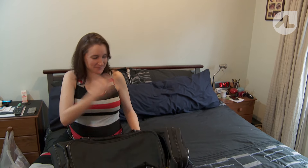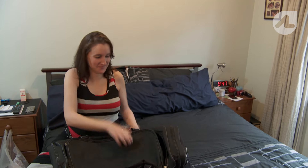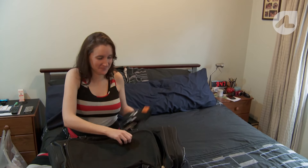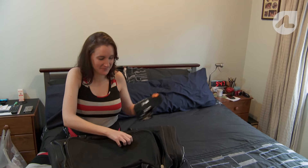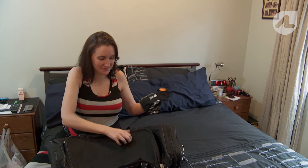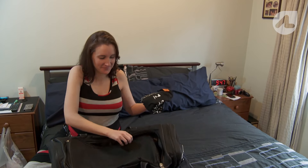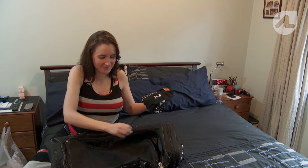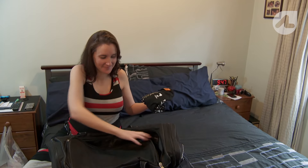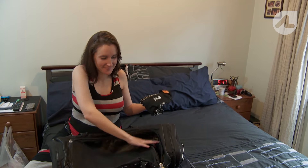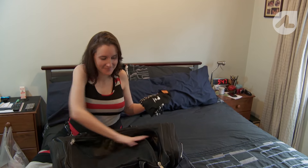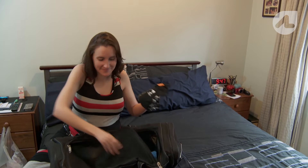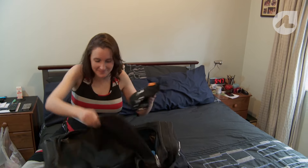Thanks.